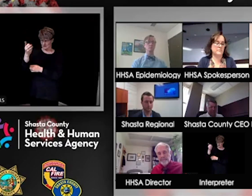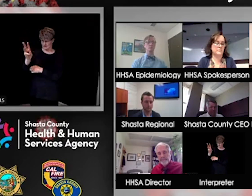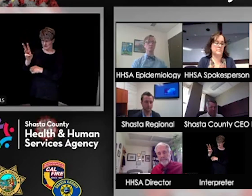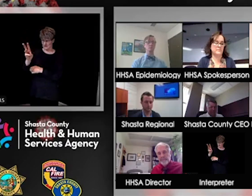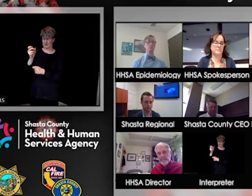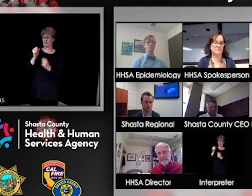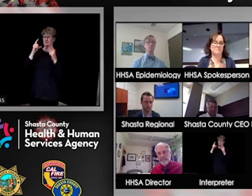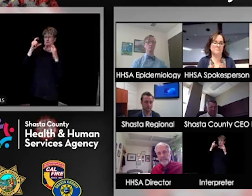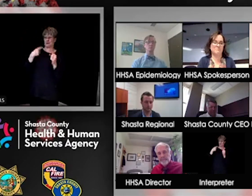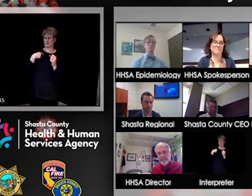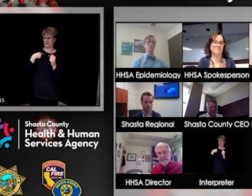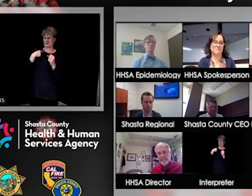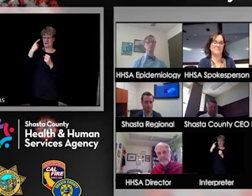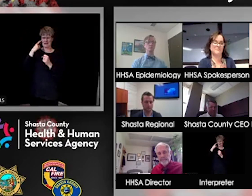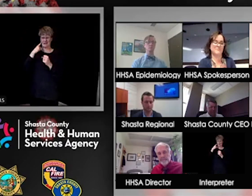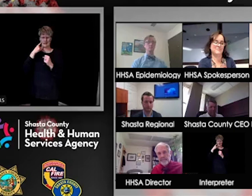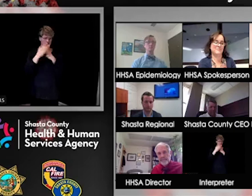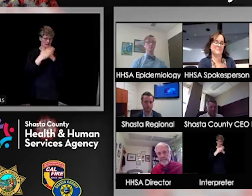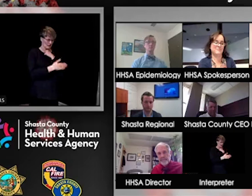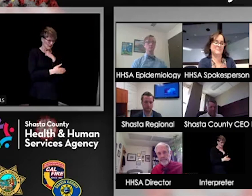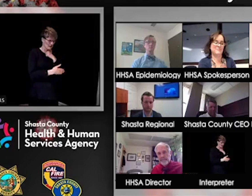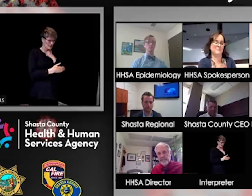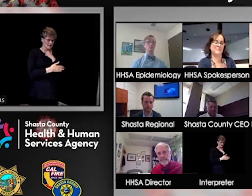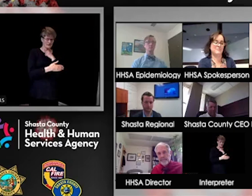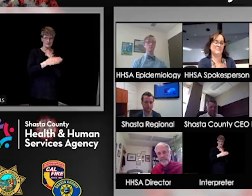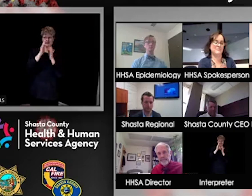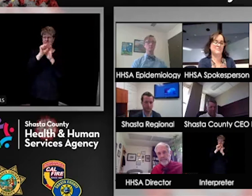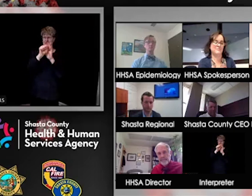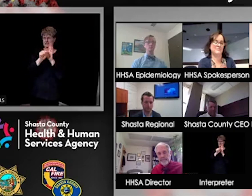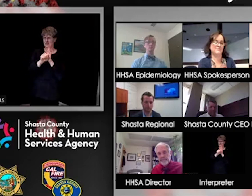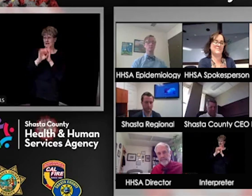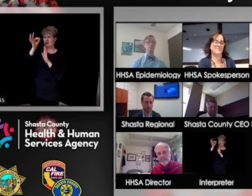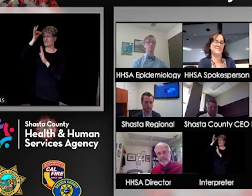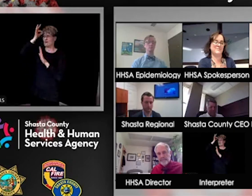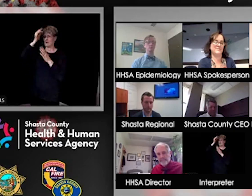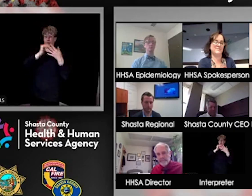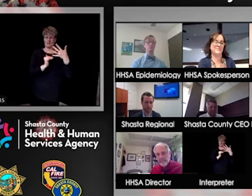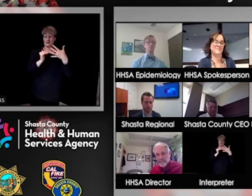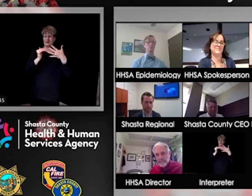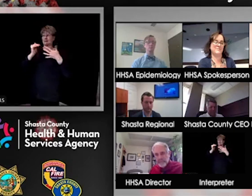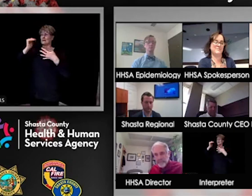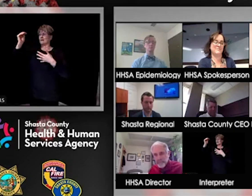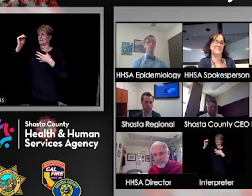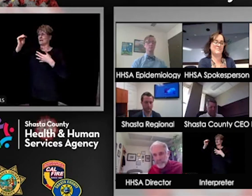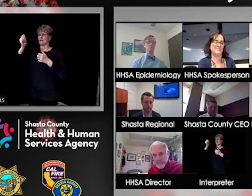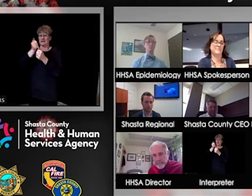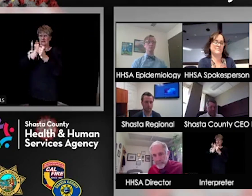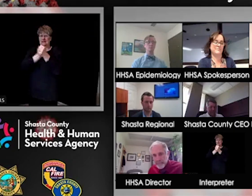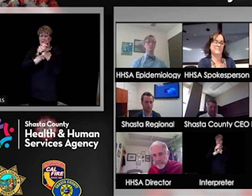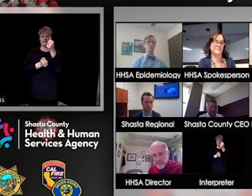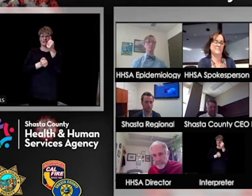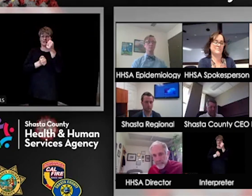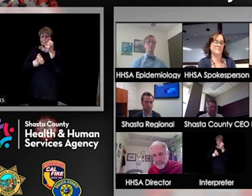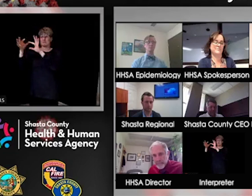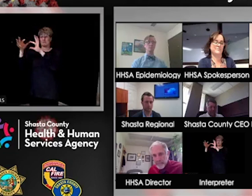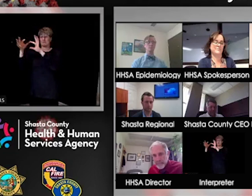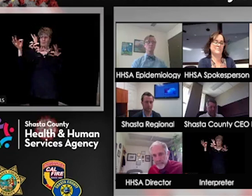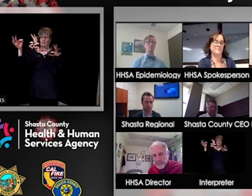state and county level and the public is just itching to get back to quote “normal life”